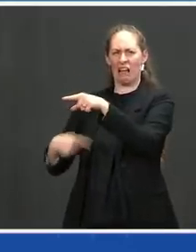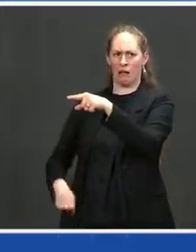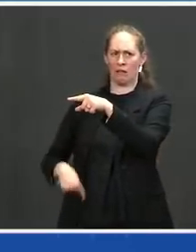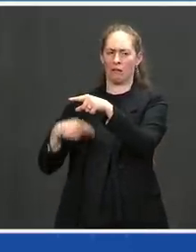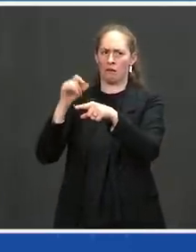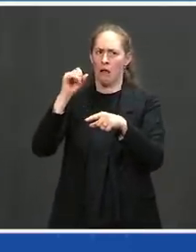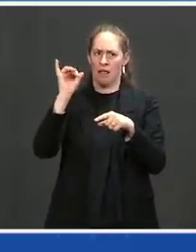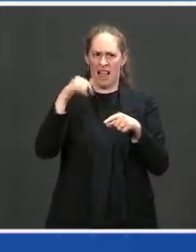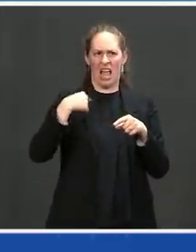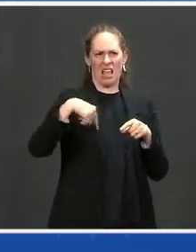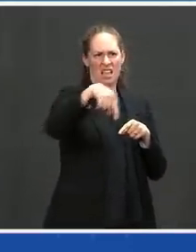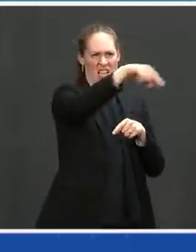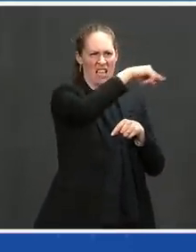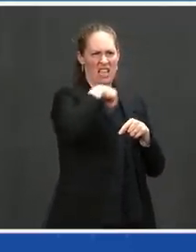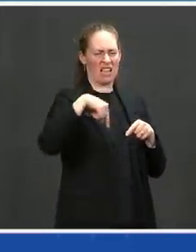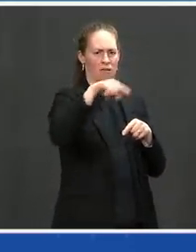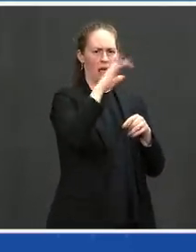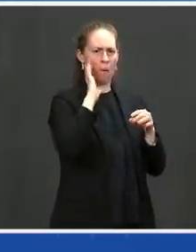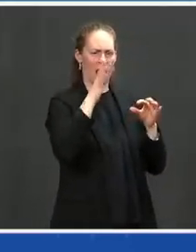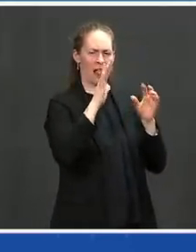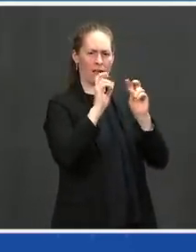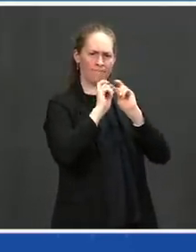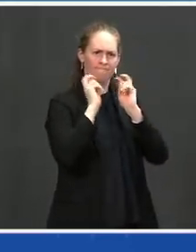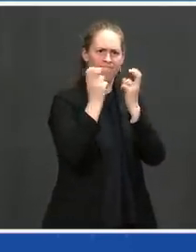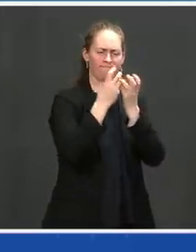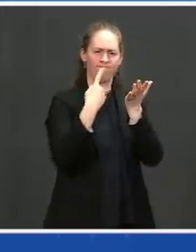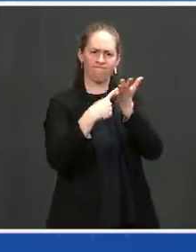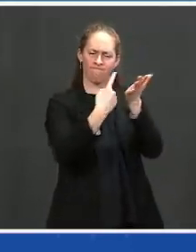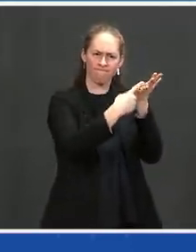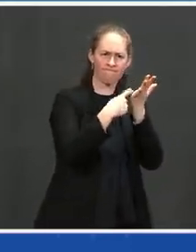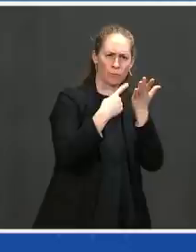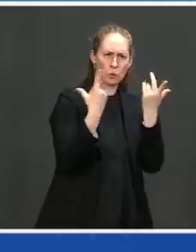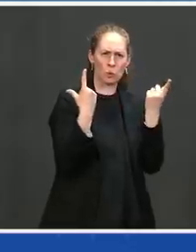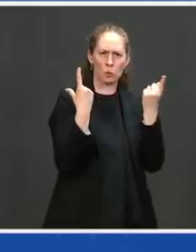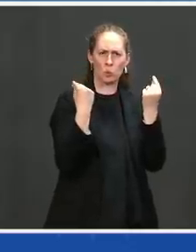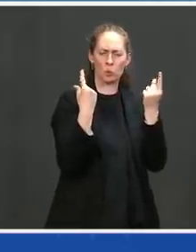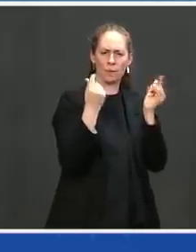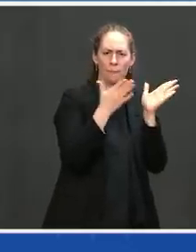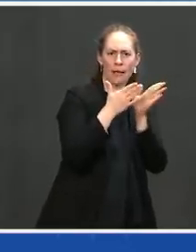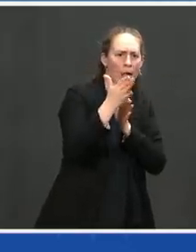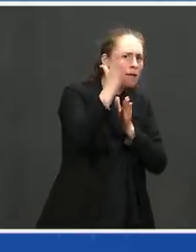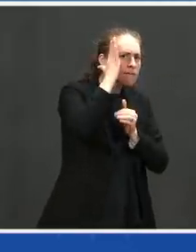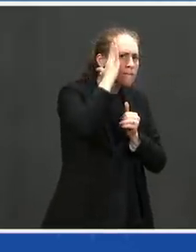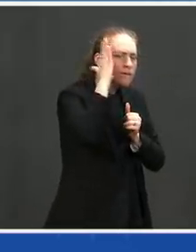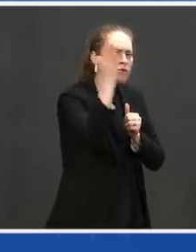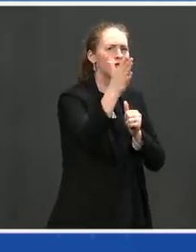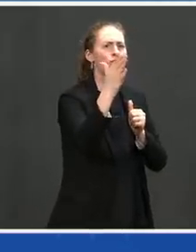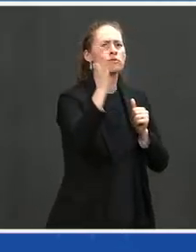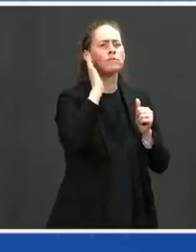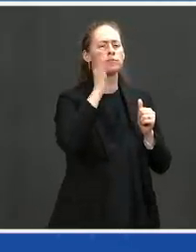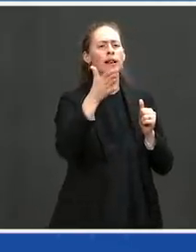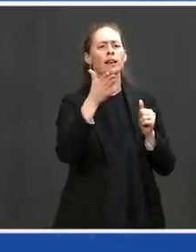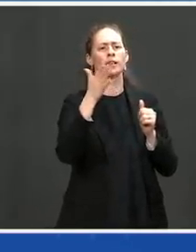And so we're going to make it clear that in order to deal with these things,